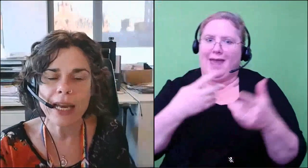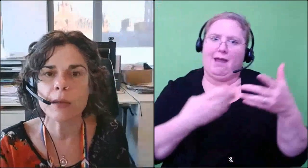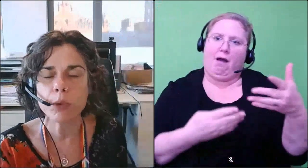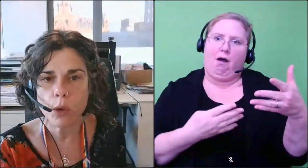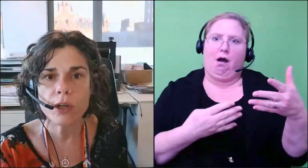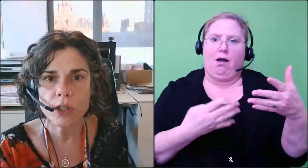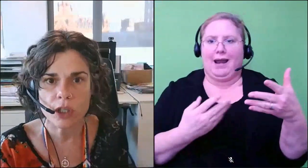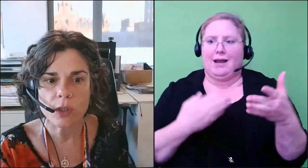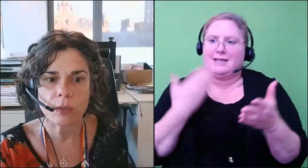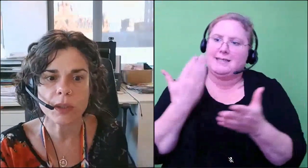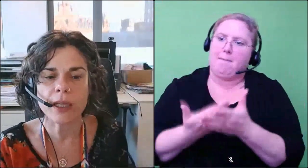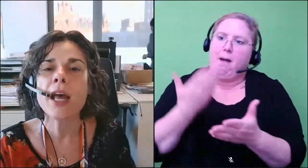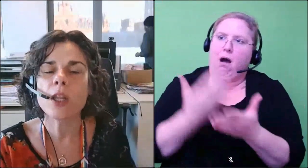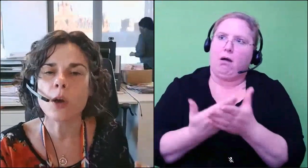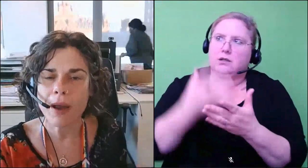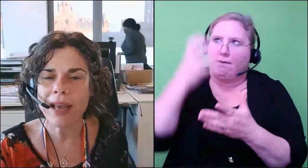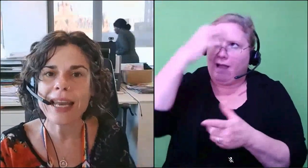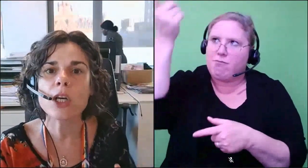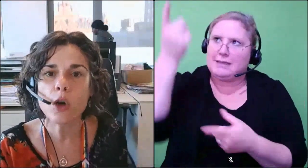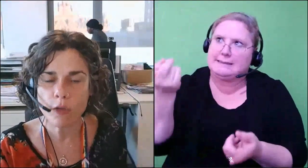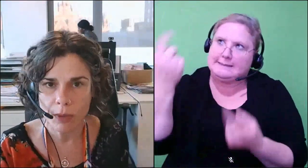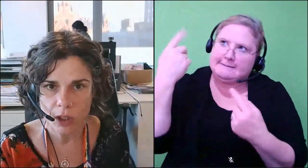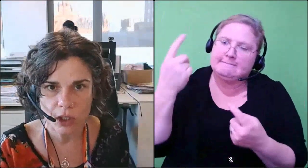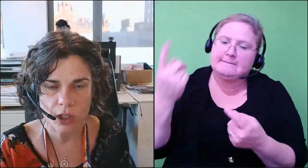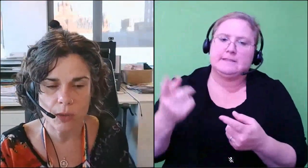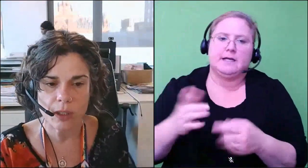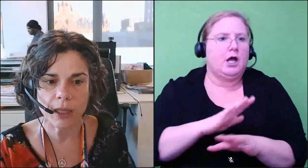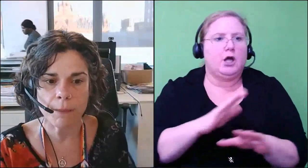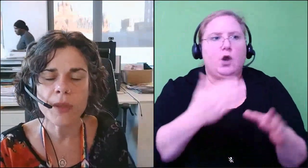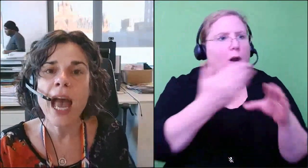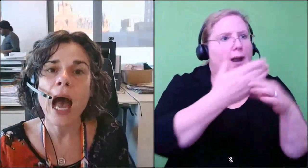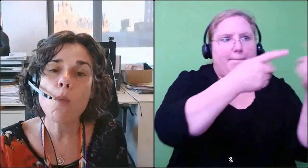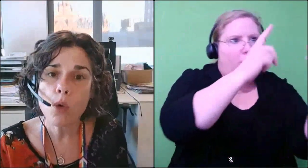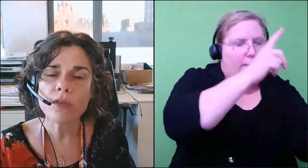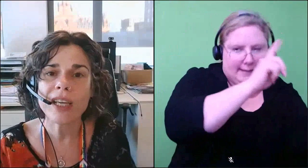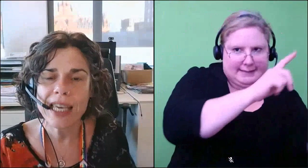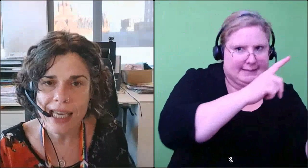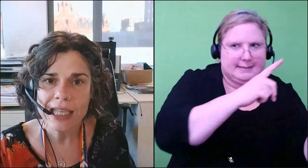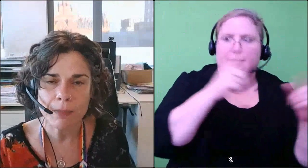They are not about getting employers to do something. They are about getting the government to do something.